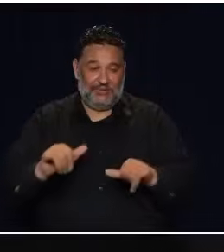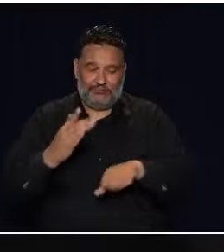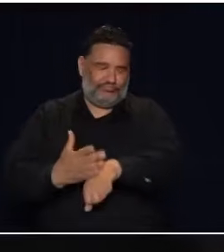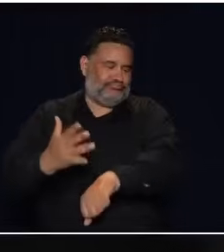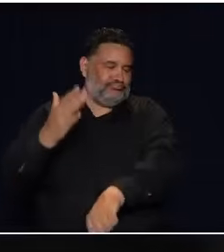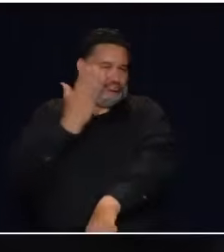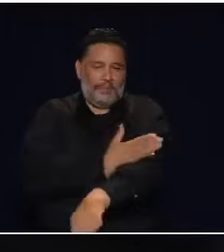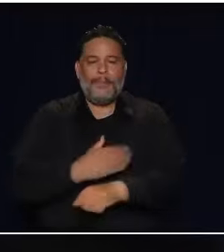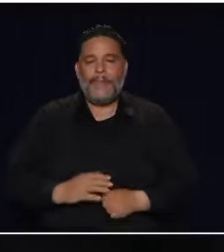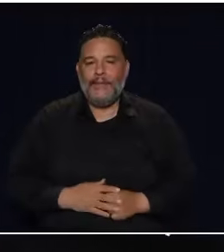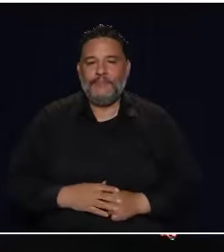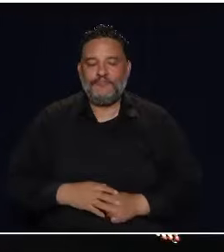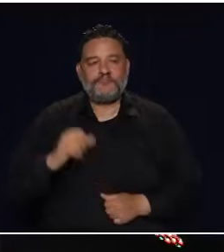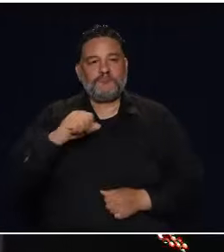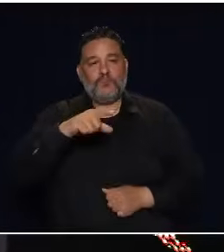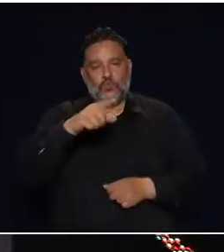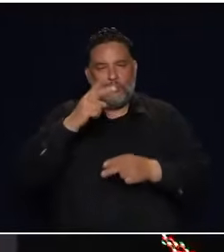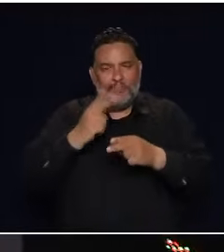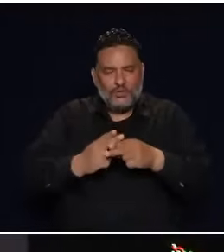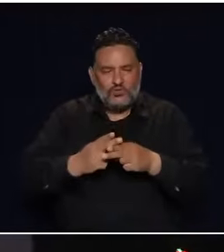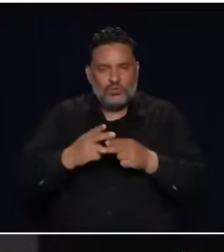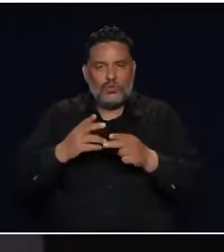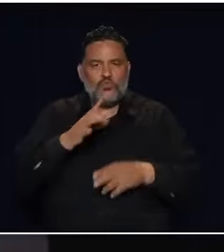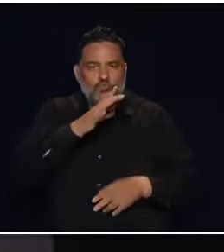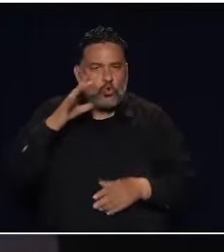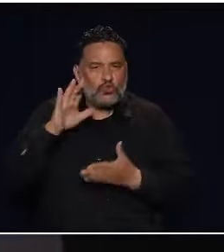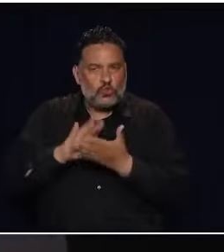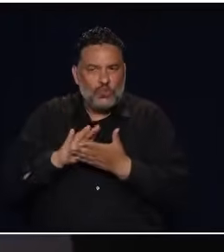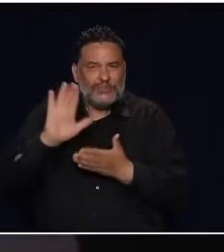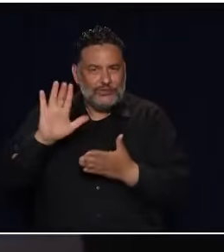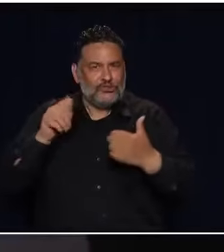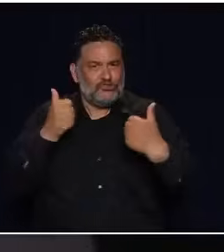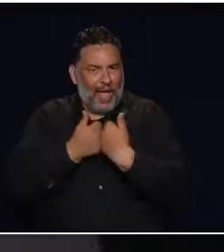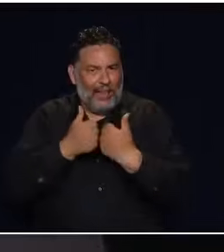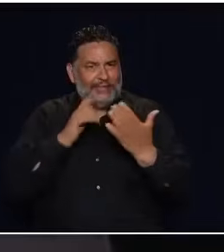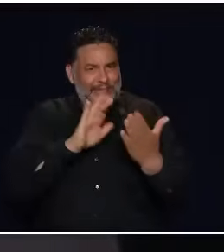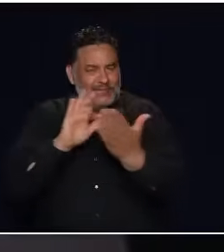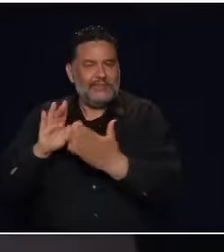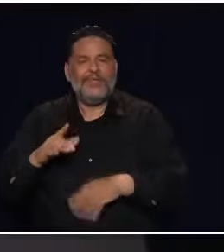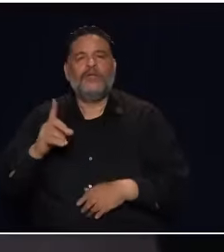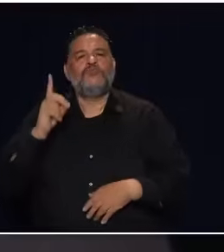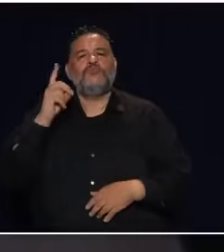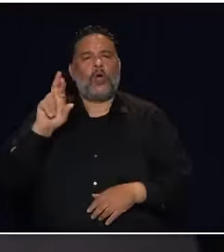WE CAN MAKE GREAT THINGS HAPPEN FOR THE PUBLIC EDUCATION SYSTEM IN ARIZONA.